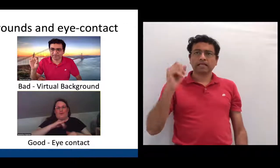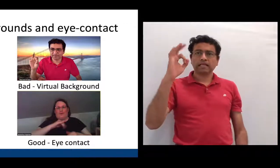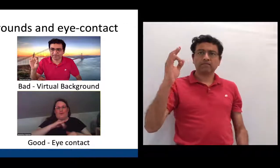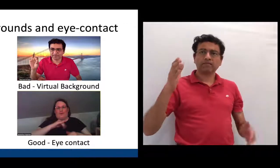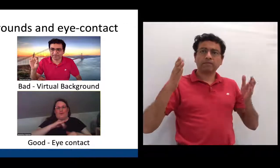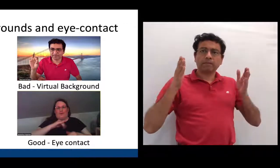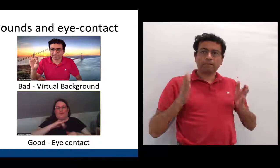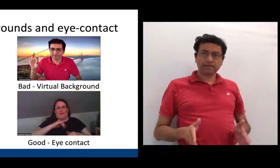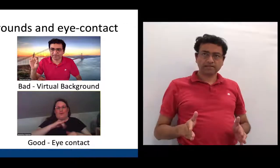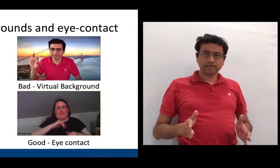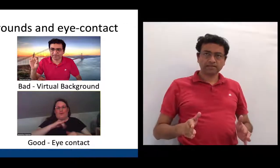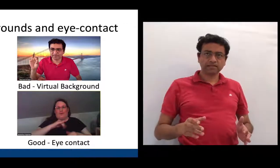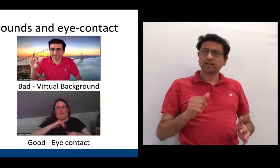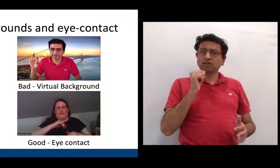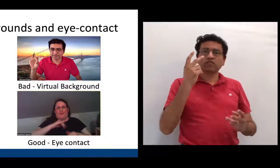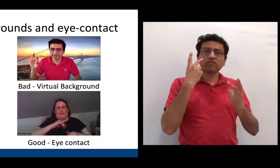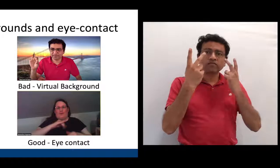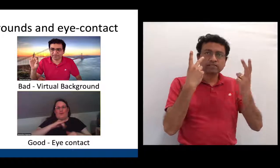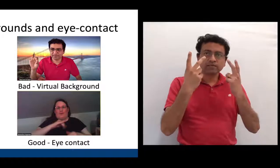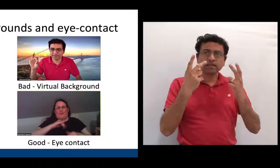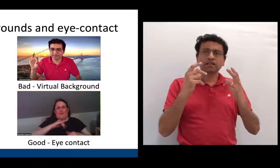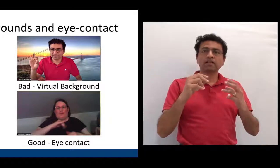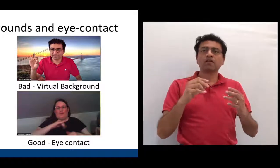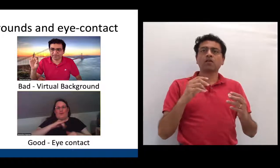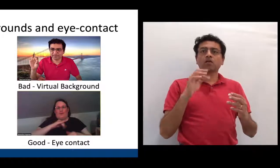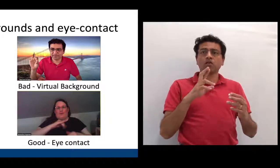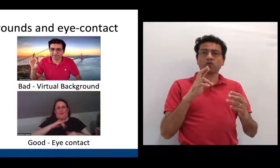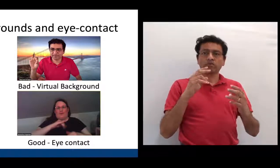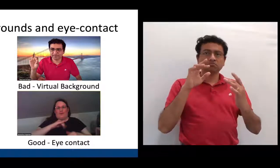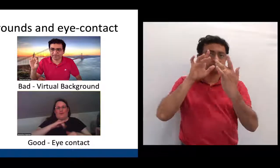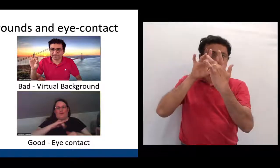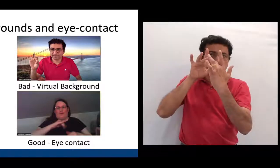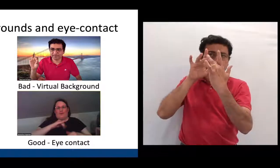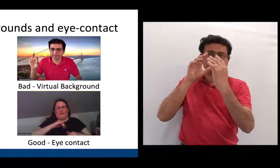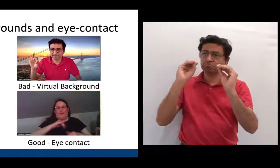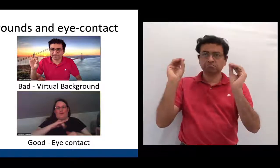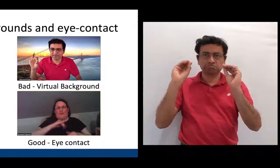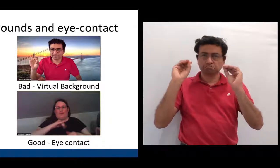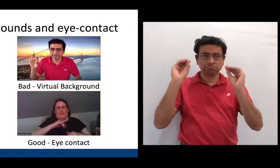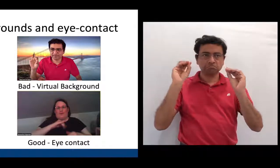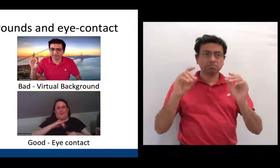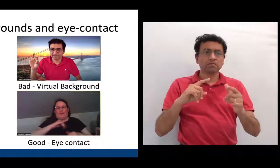If a person is not visible, or there is no eye contact, a participant can become tired or bored.